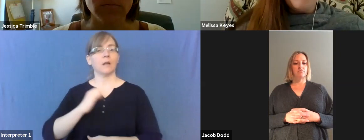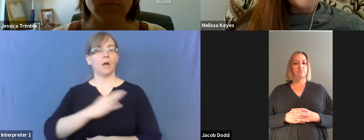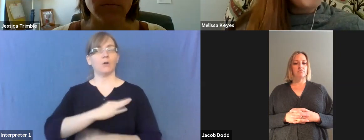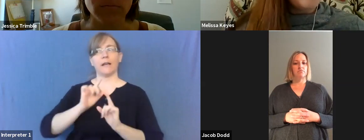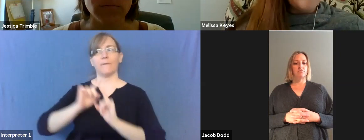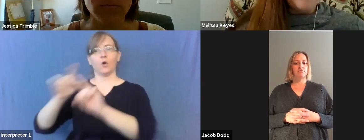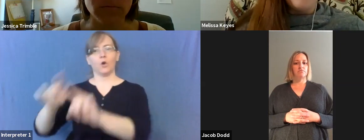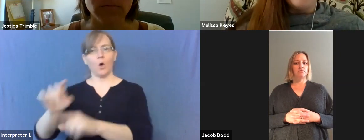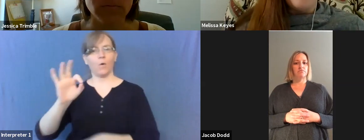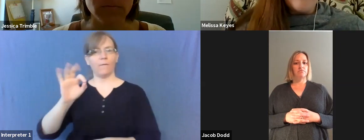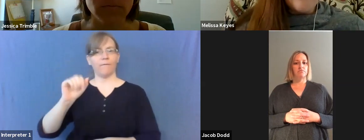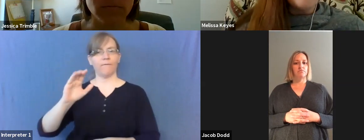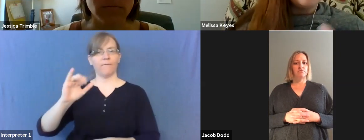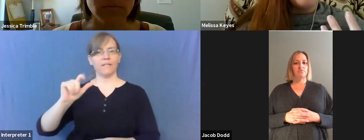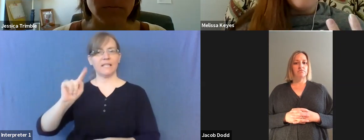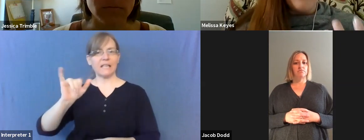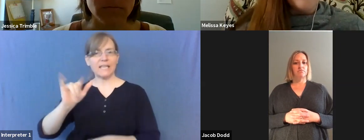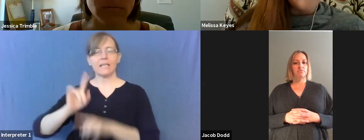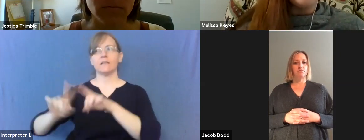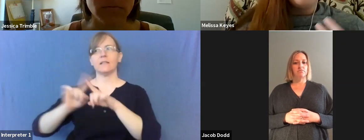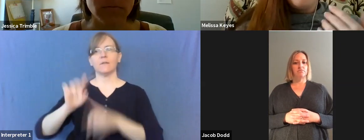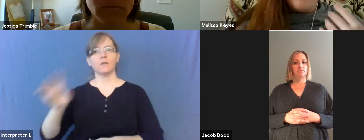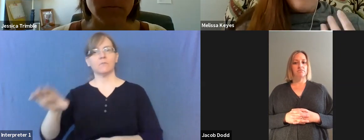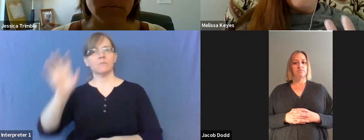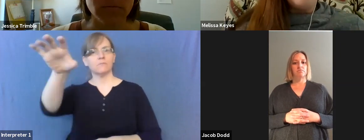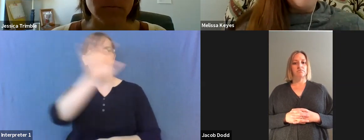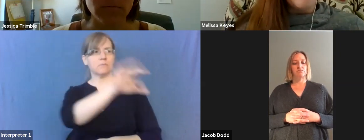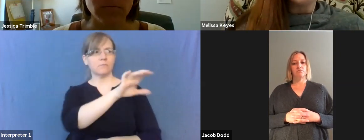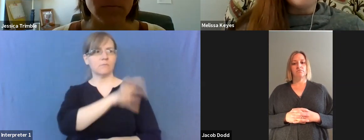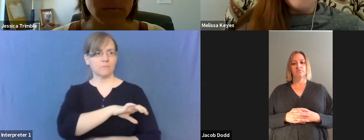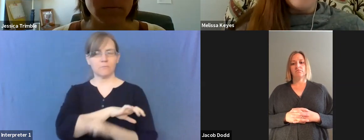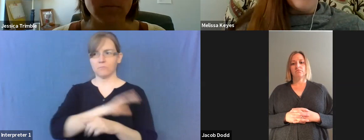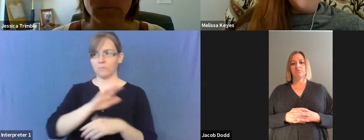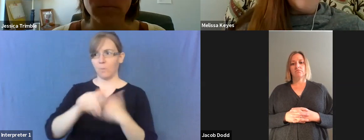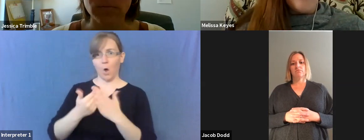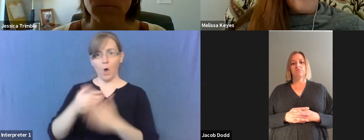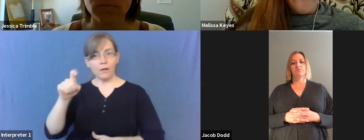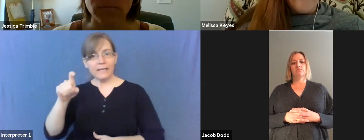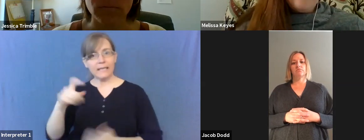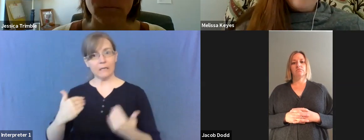to make sure they're getting everything that they need, and that they feel safe and comfortable with the services that they're getting.